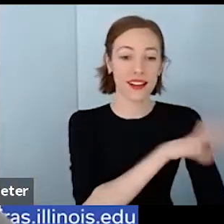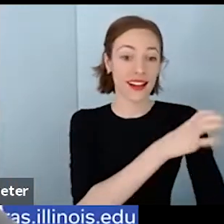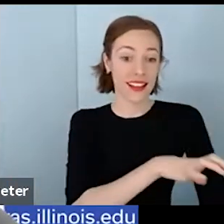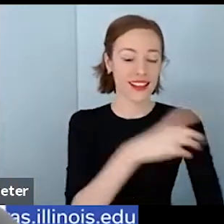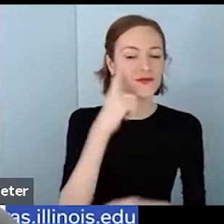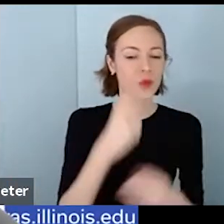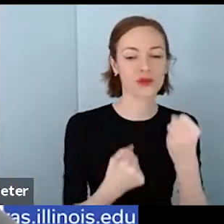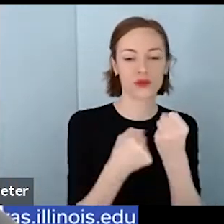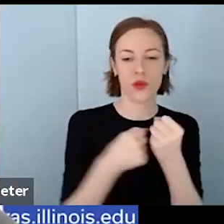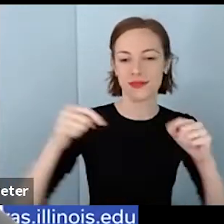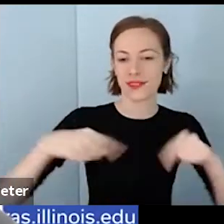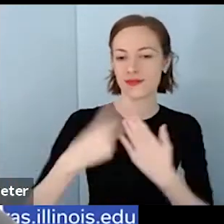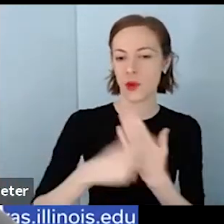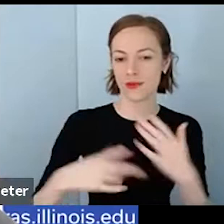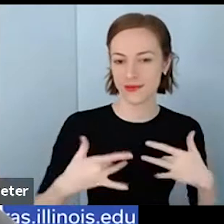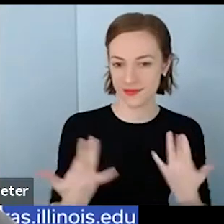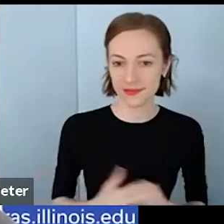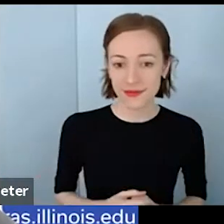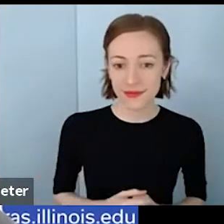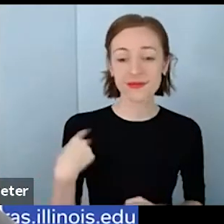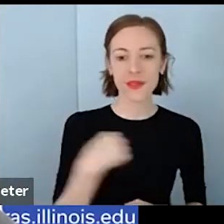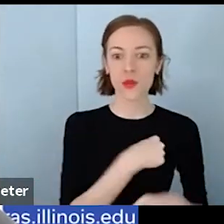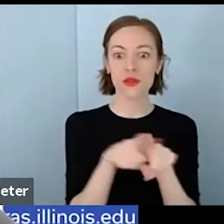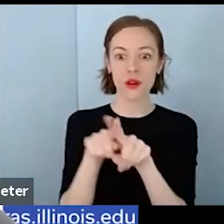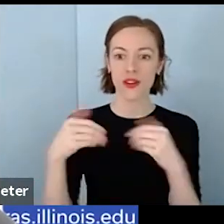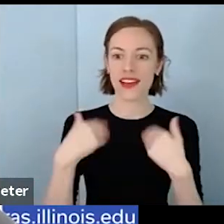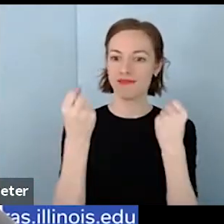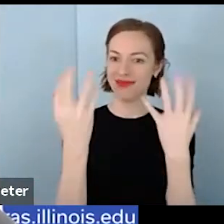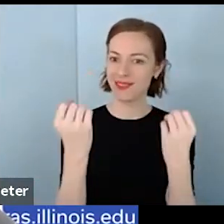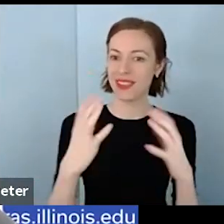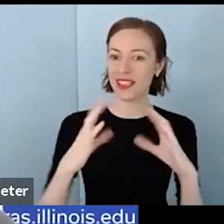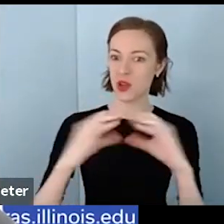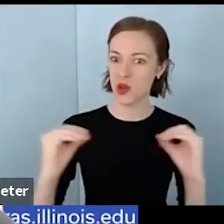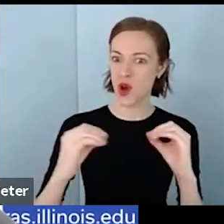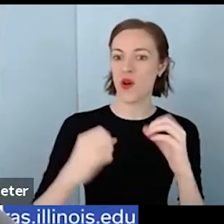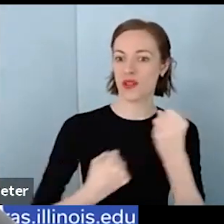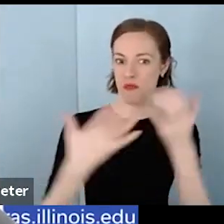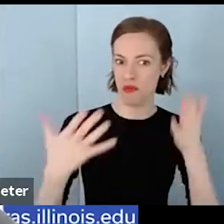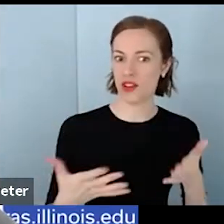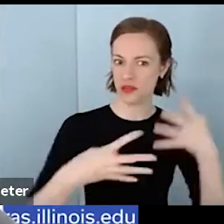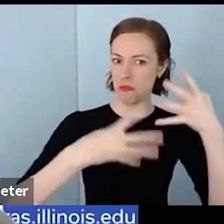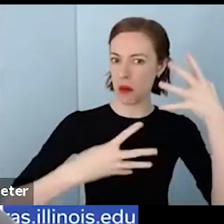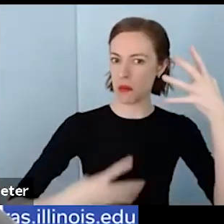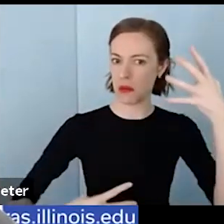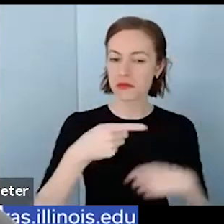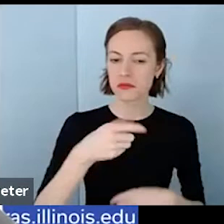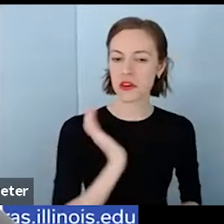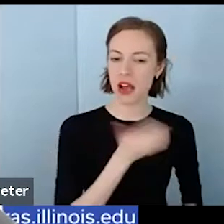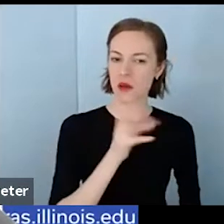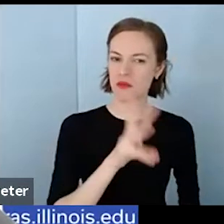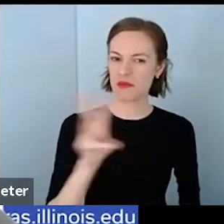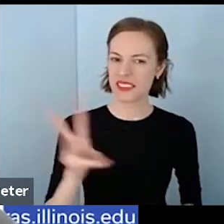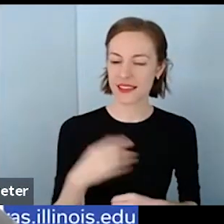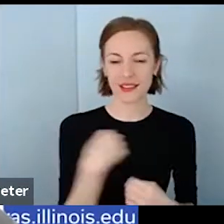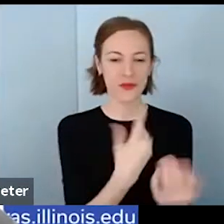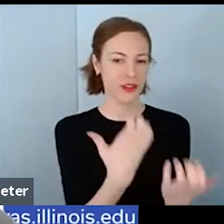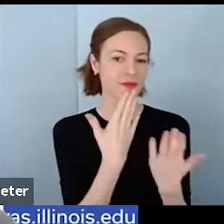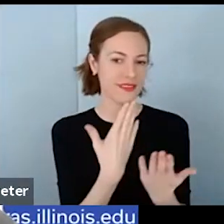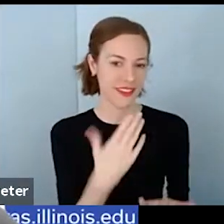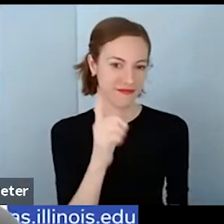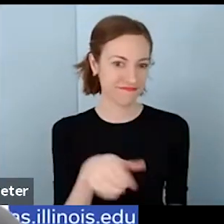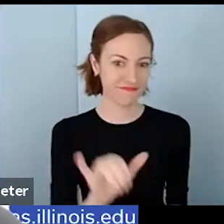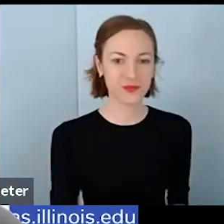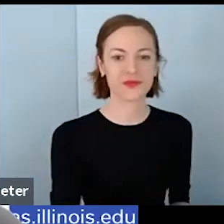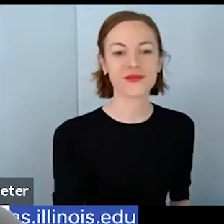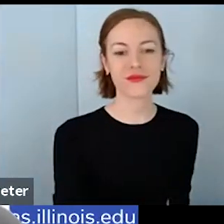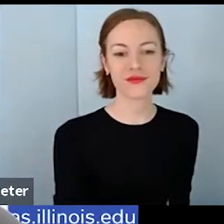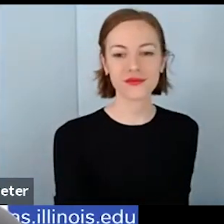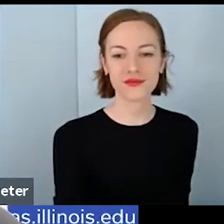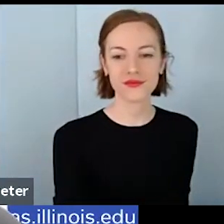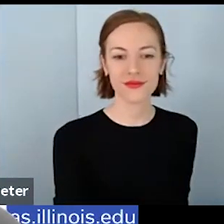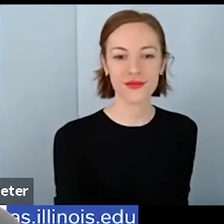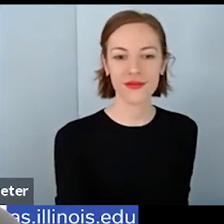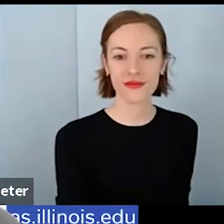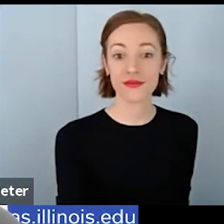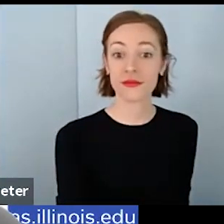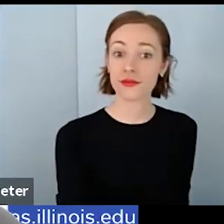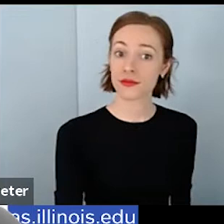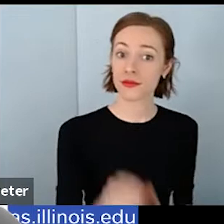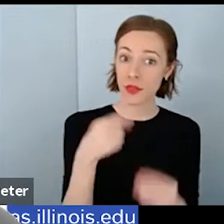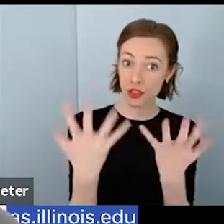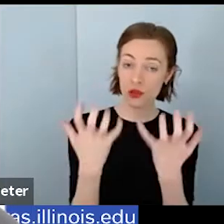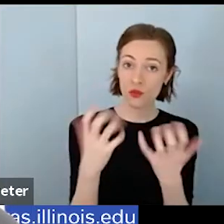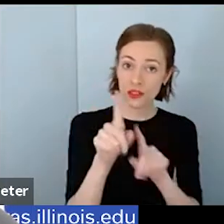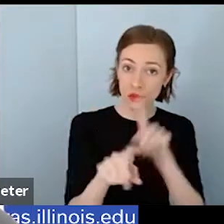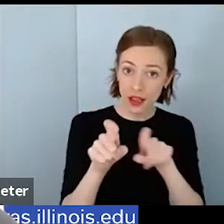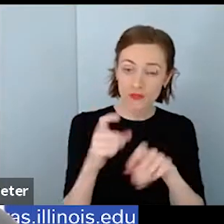We also have a long list of non financial co sponsors. You can see on our website. And we would like to thank them, as well, to ask a question, please use the q amp a box will go to the questions at the end of the talk.